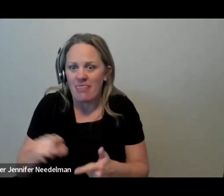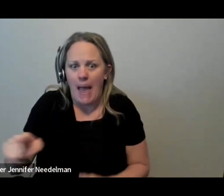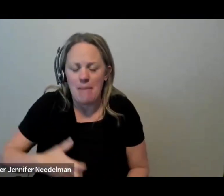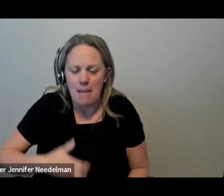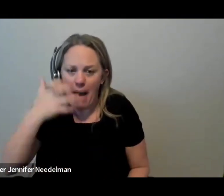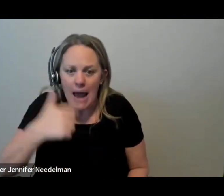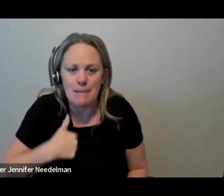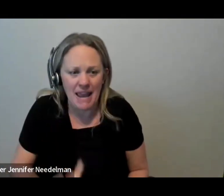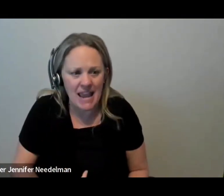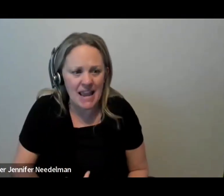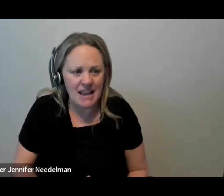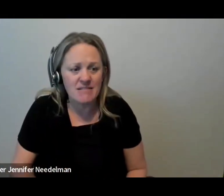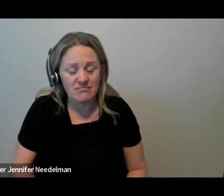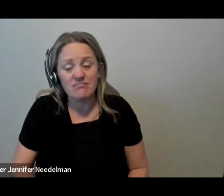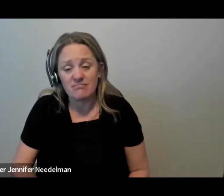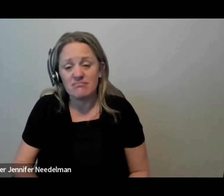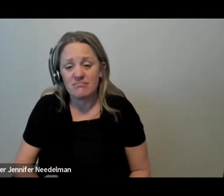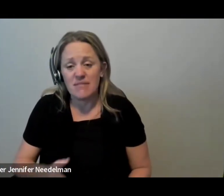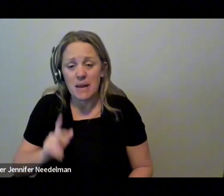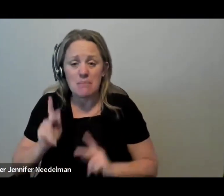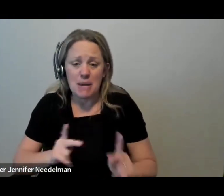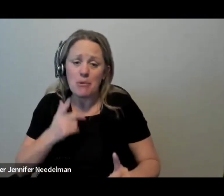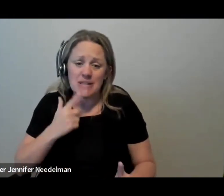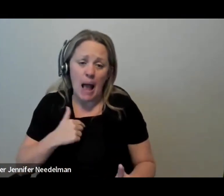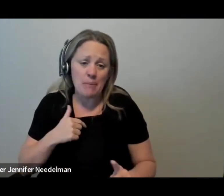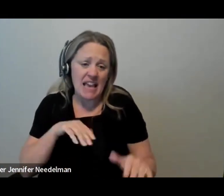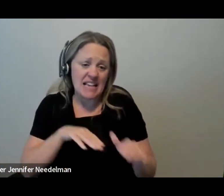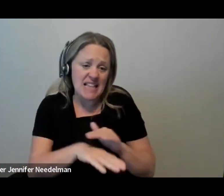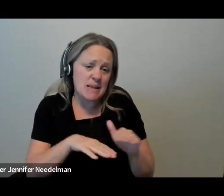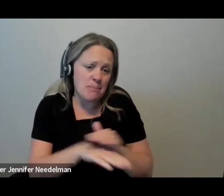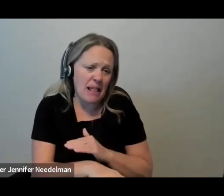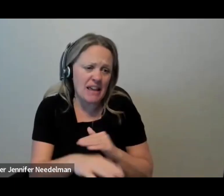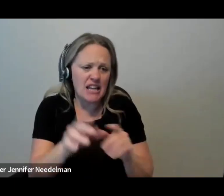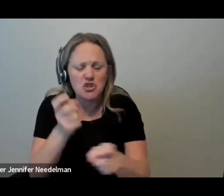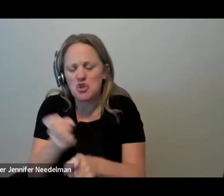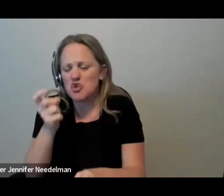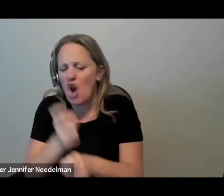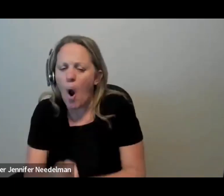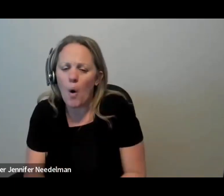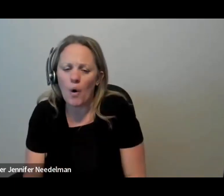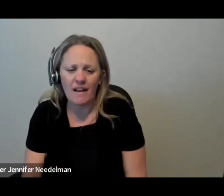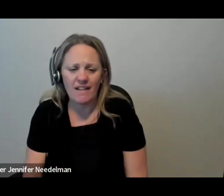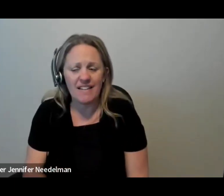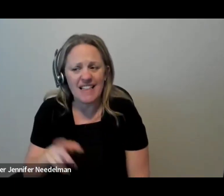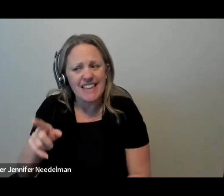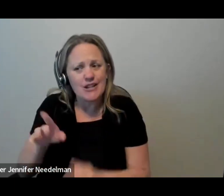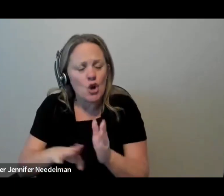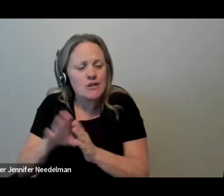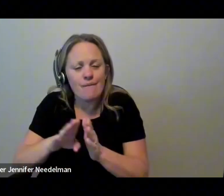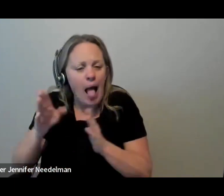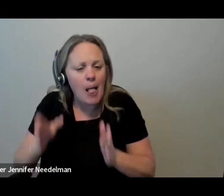I've had people tell me accessibility is a joke, it's a bottleneck. And these are developers and designers who are upset